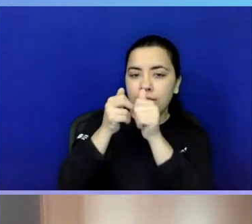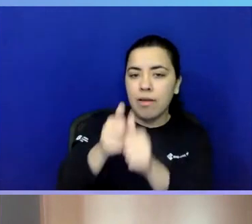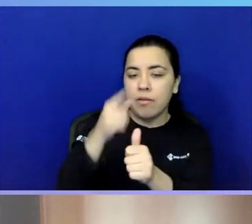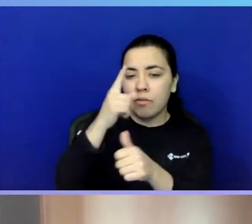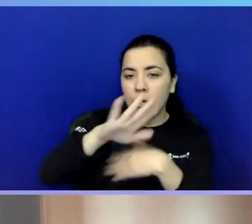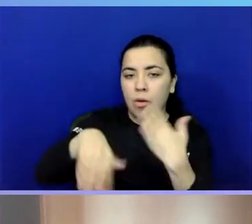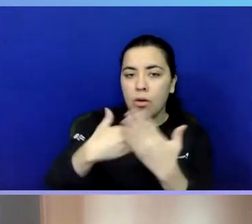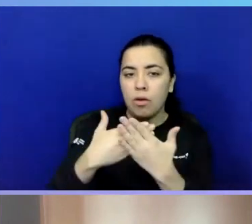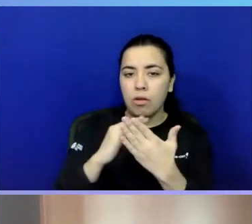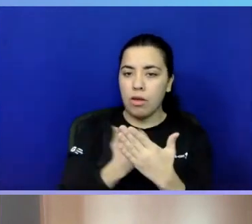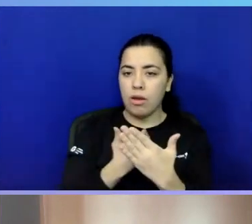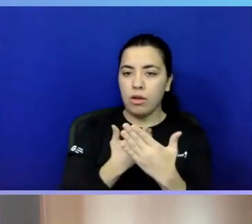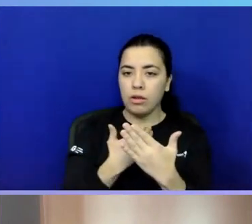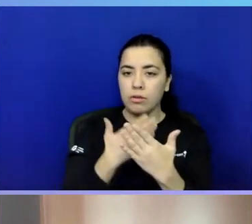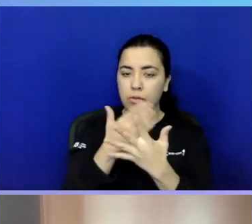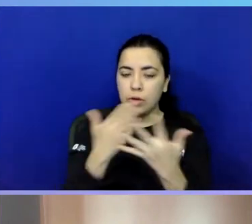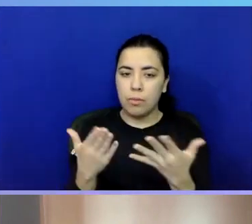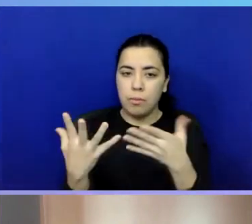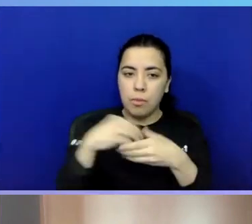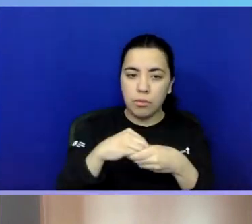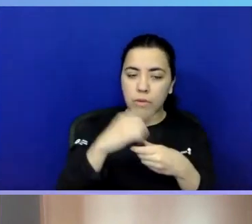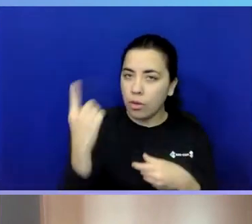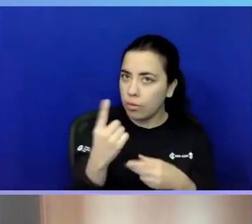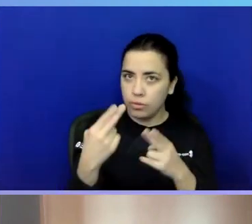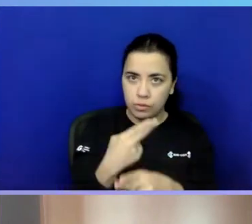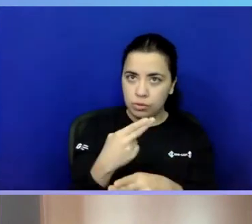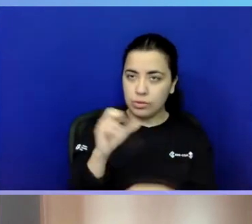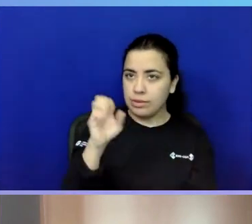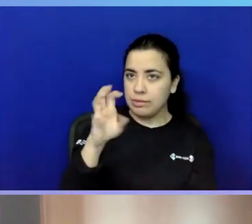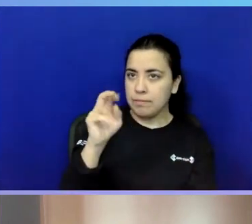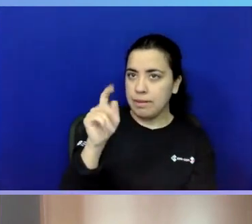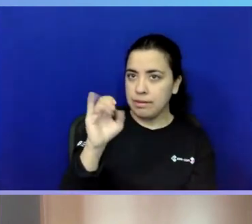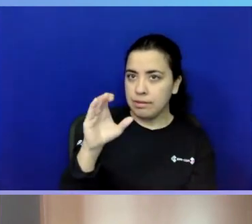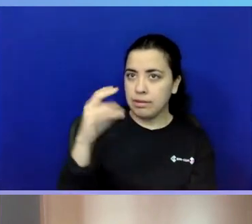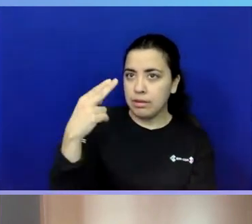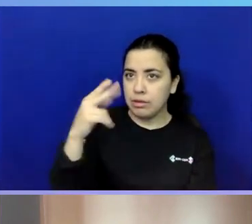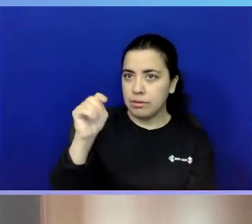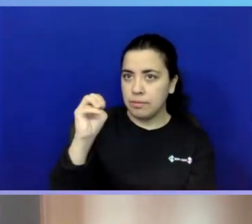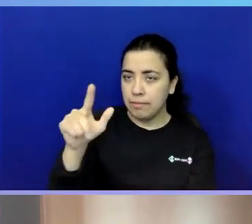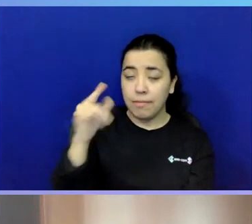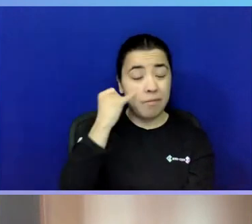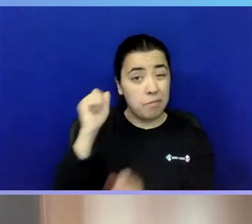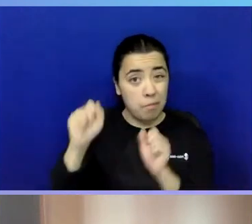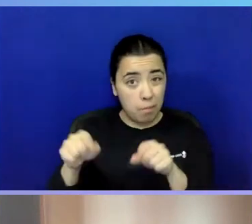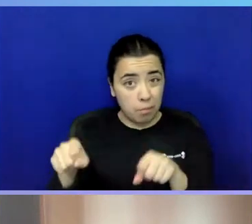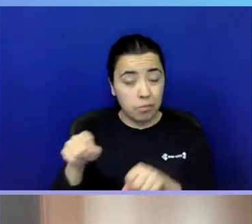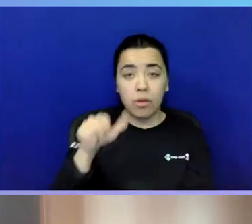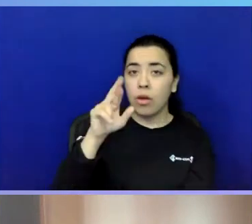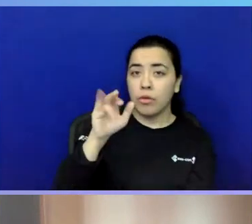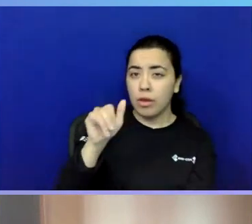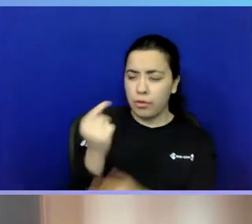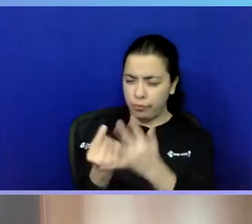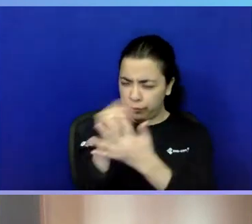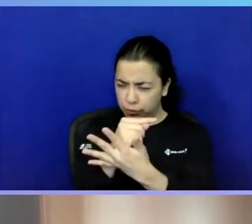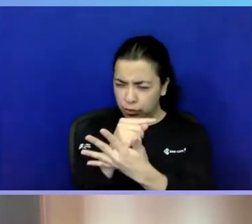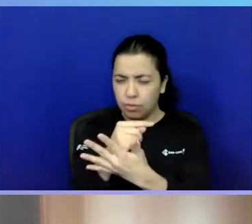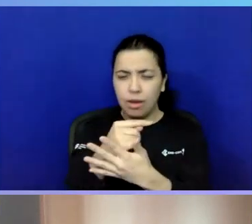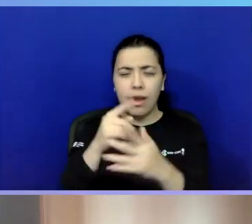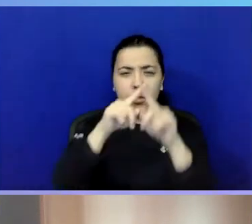whenever possible. Reviewing the Aria implementation and screen reader support, which also included the third party